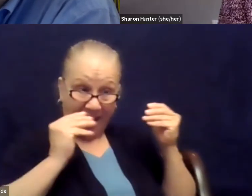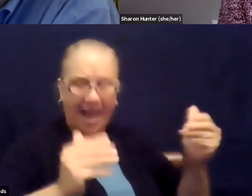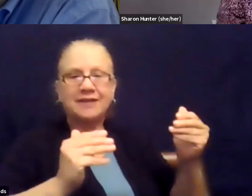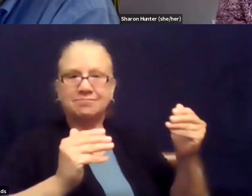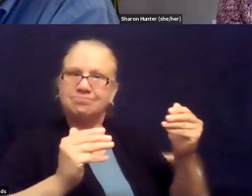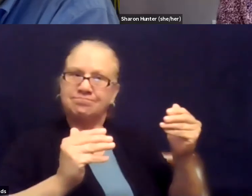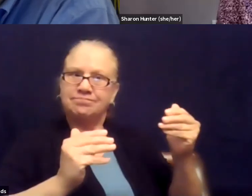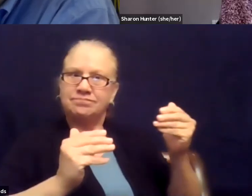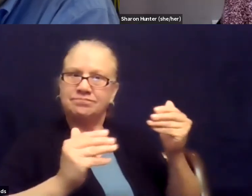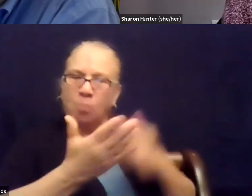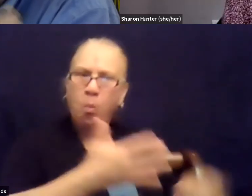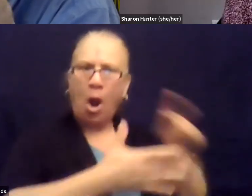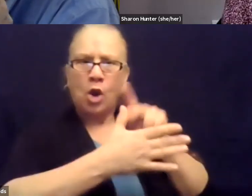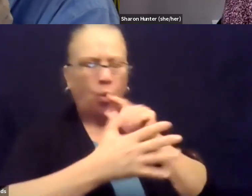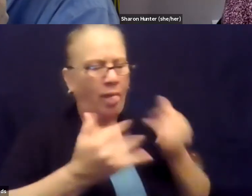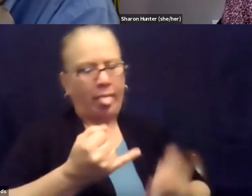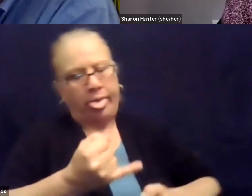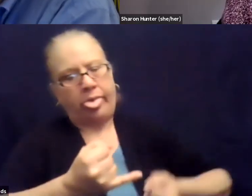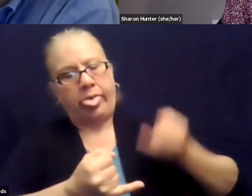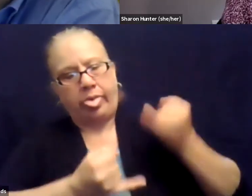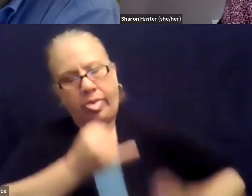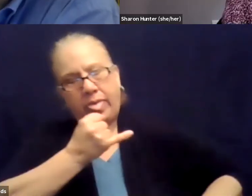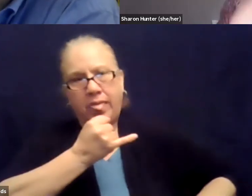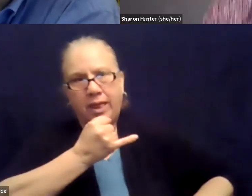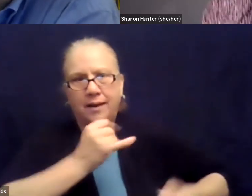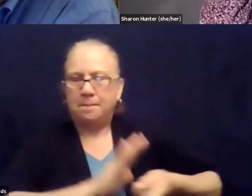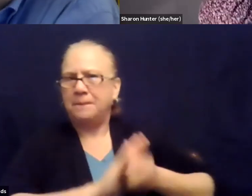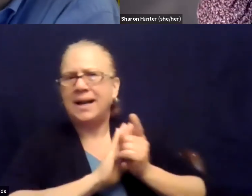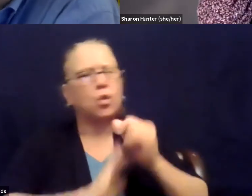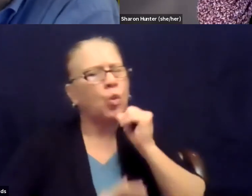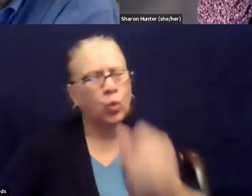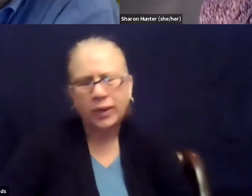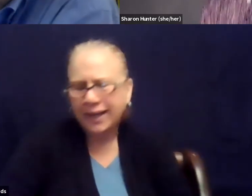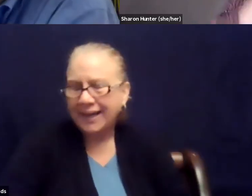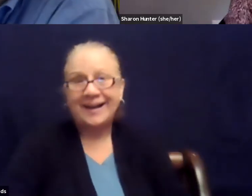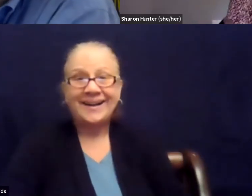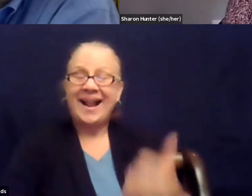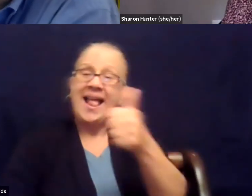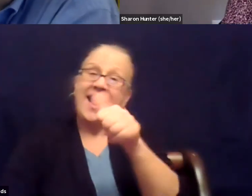don't wait until the last minute. -- If you have questions, not part